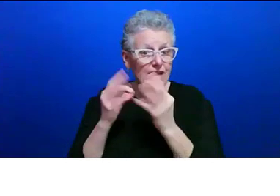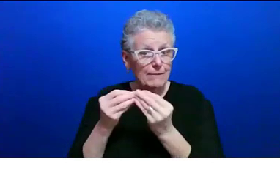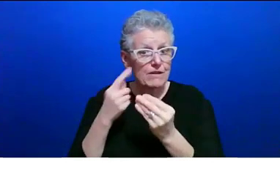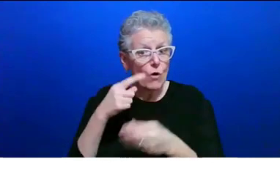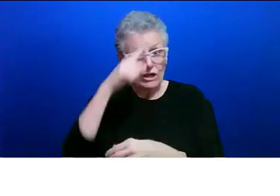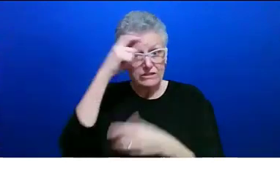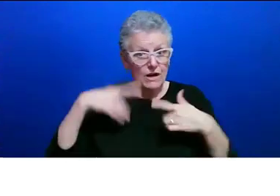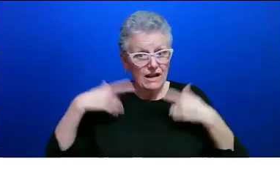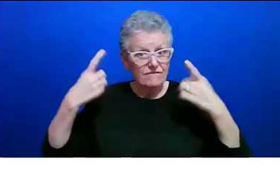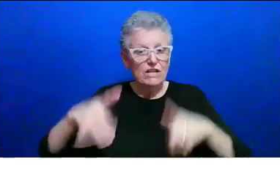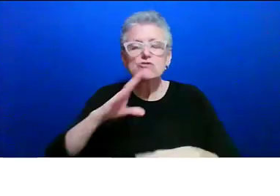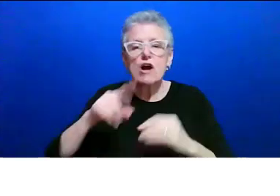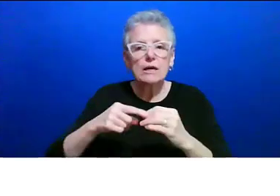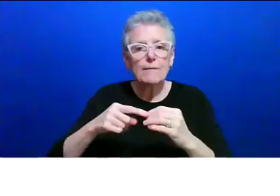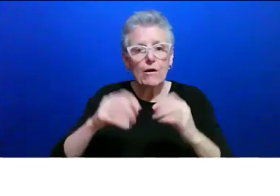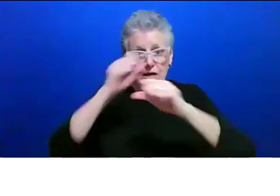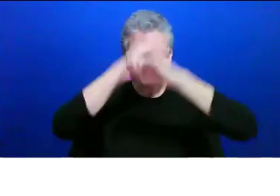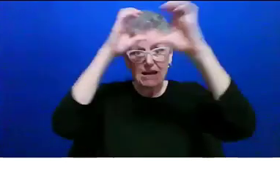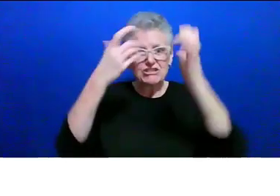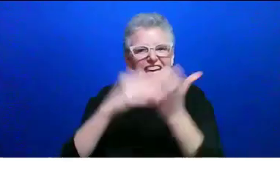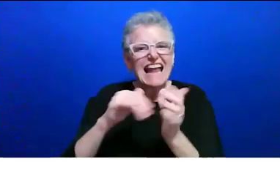reimagining how we can capitalize on that